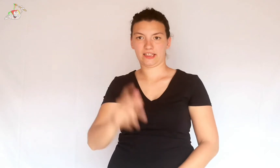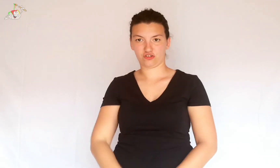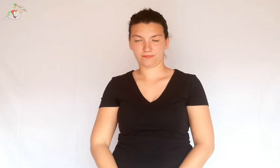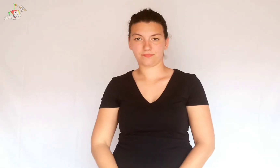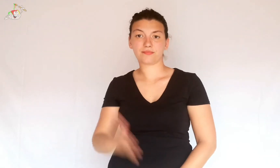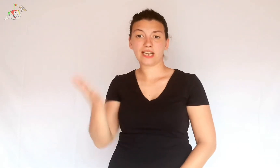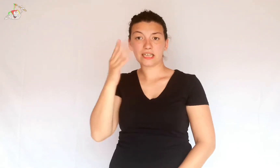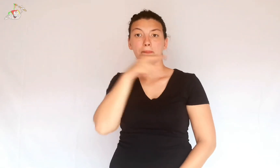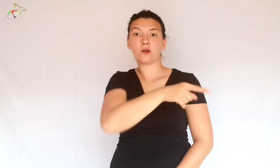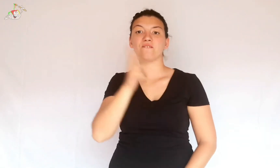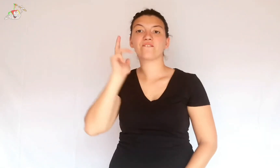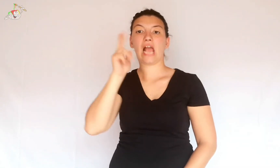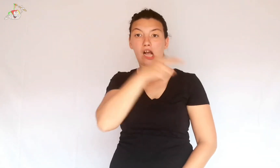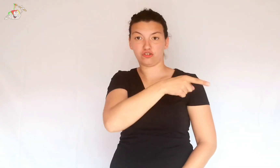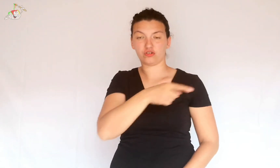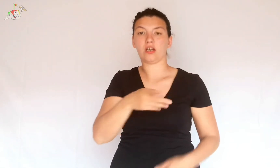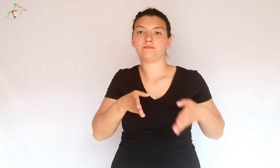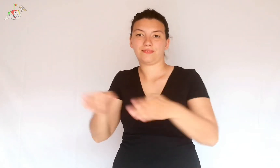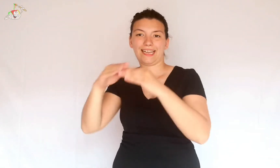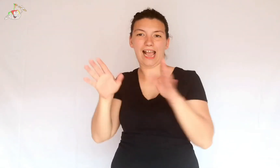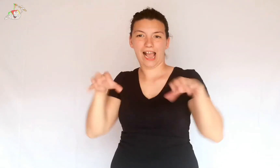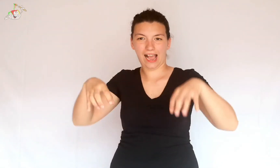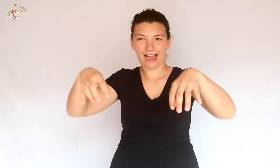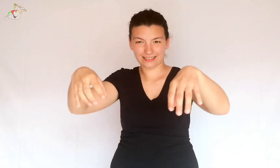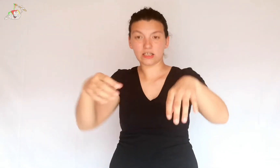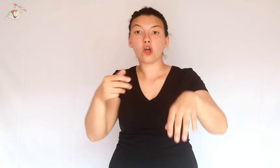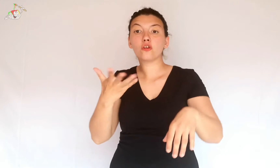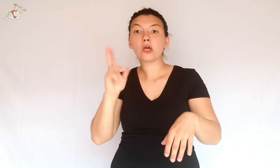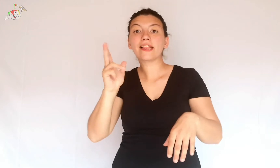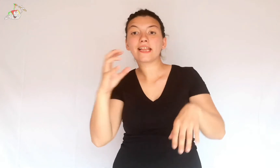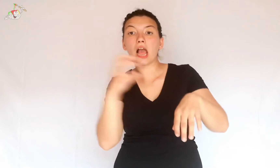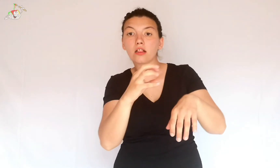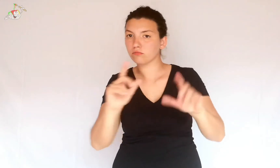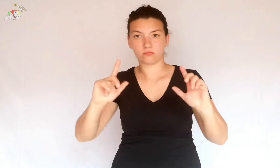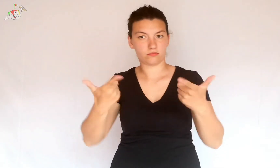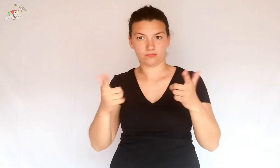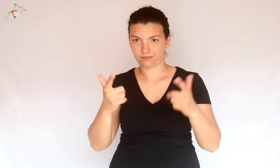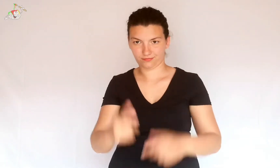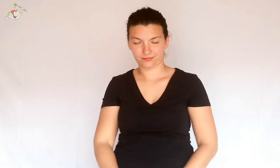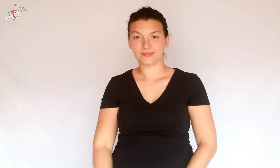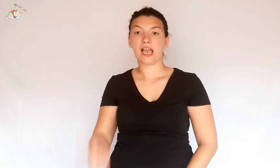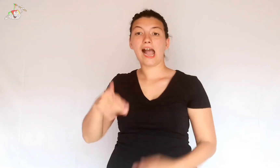For example in France in the streets of the house there is no house number 13.